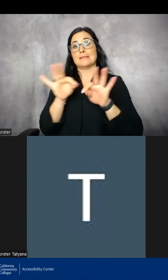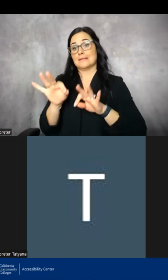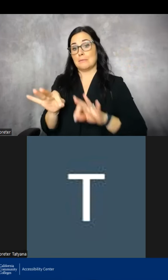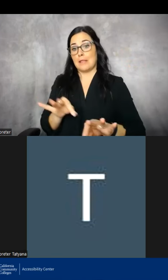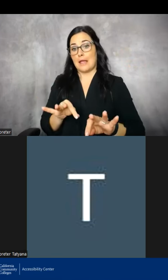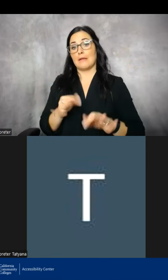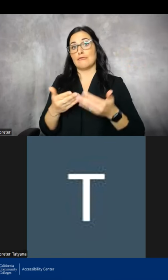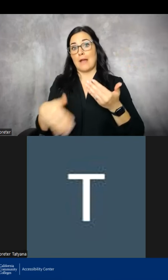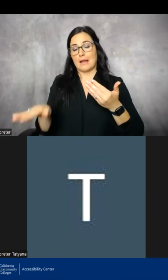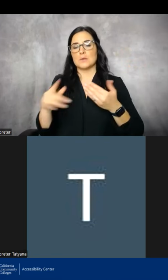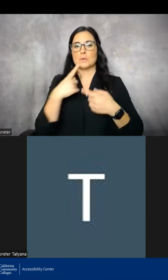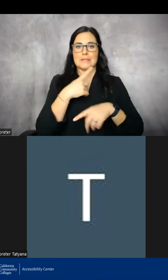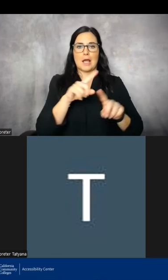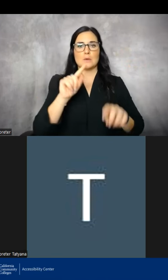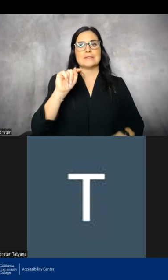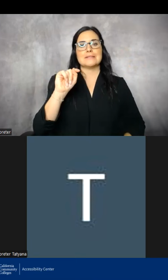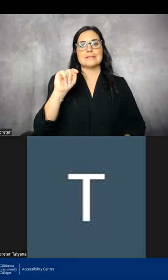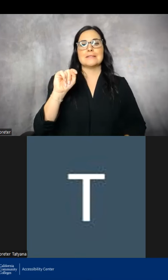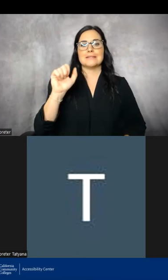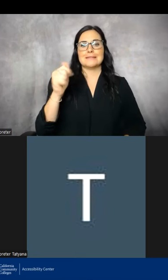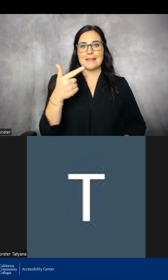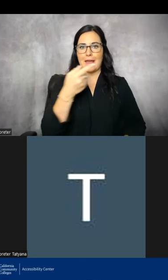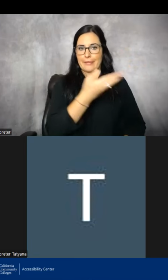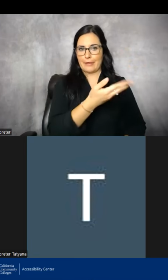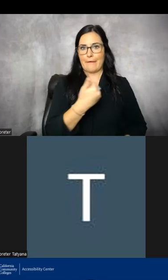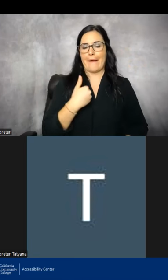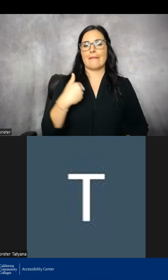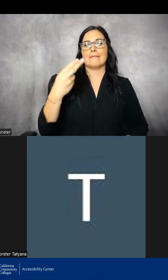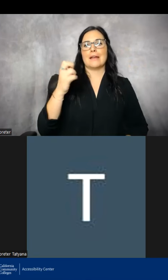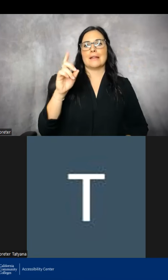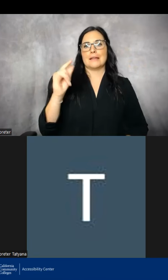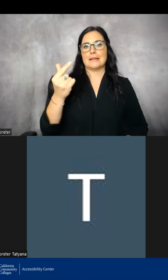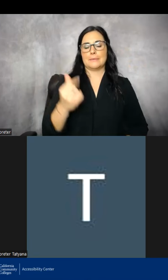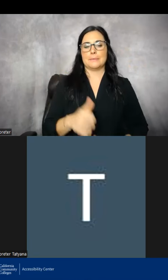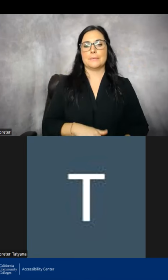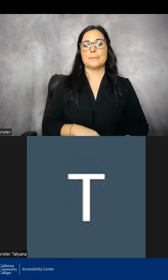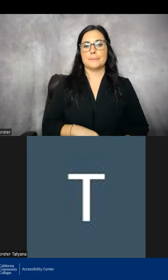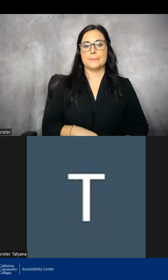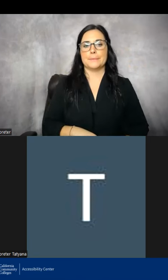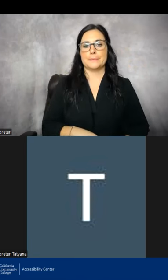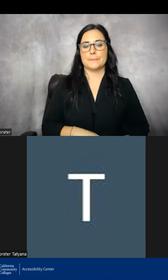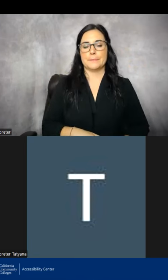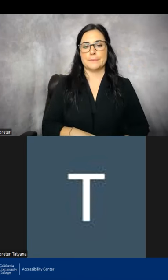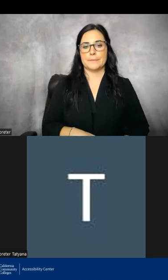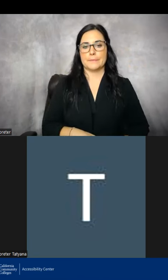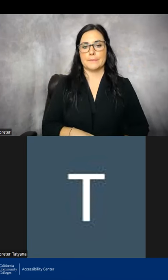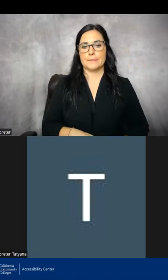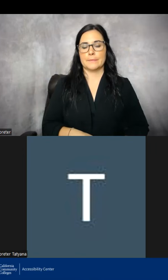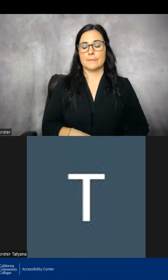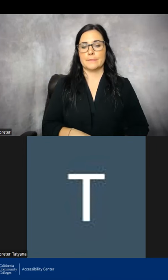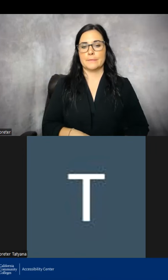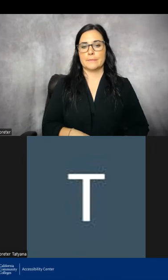And the, again we have this kind of problem that absence of tags